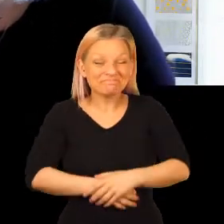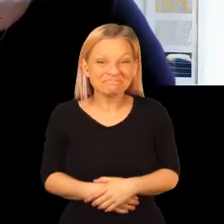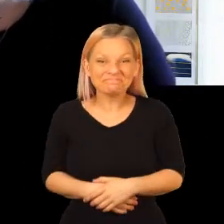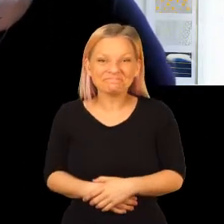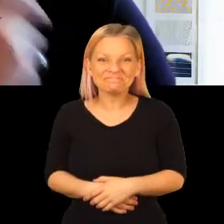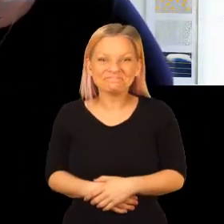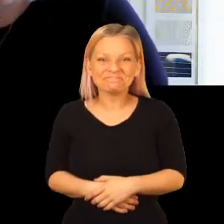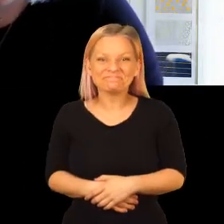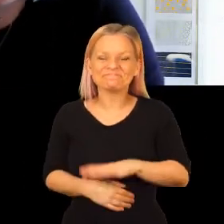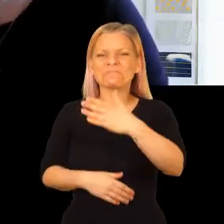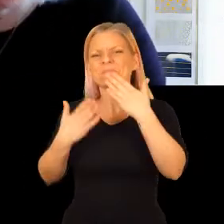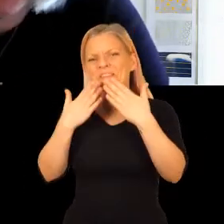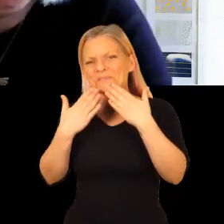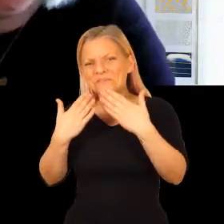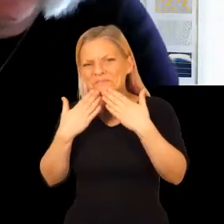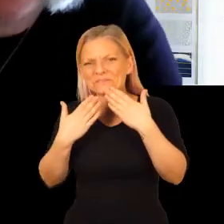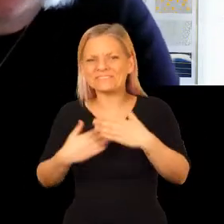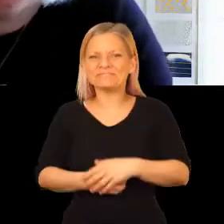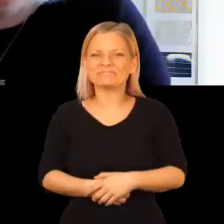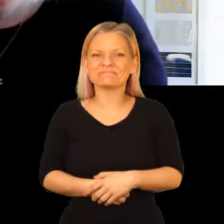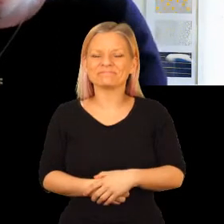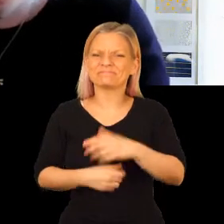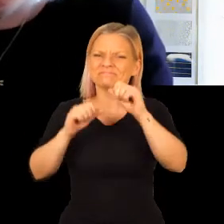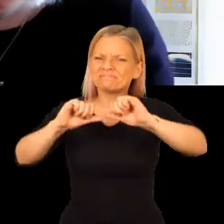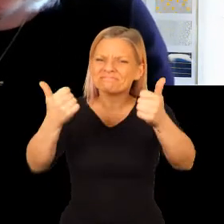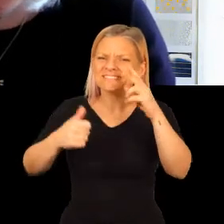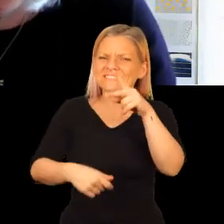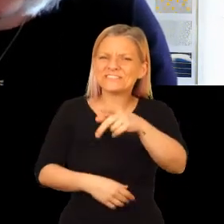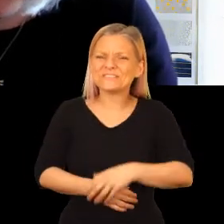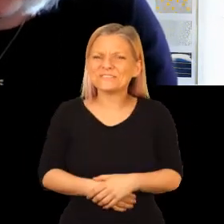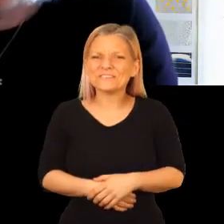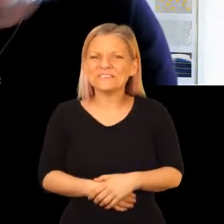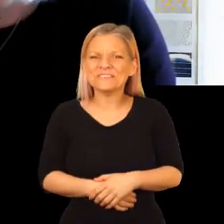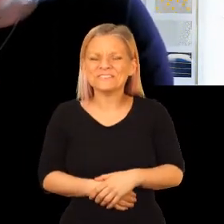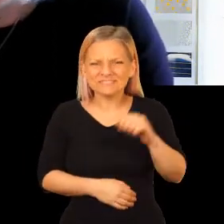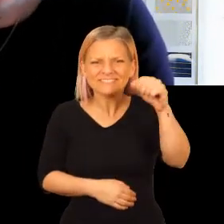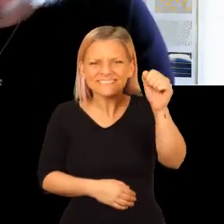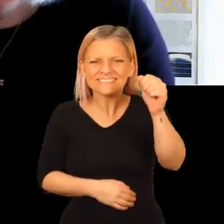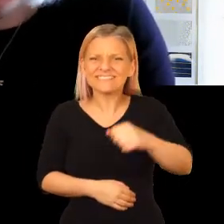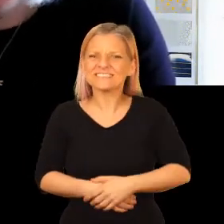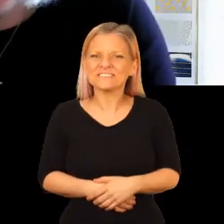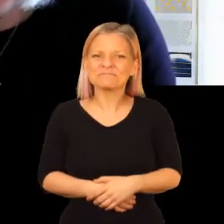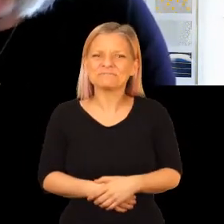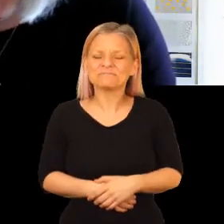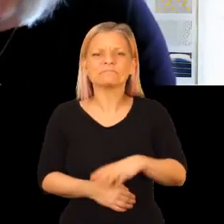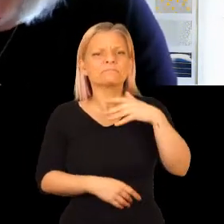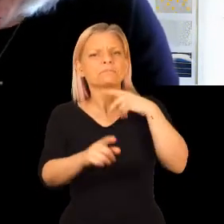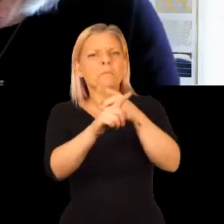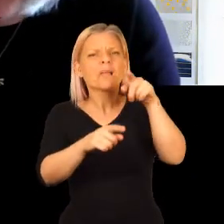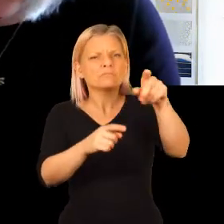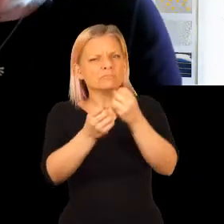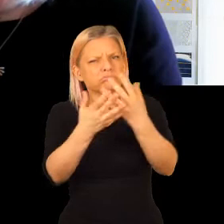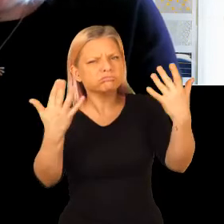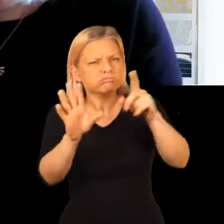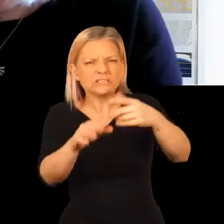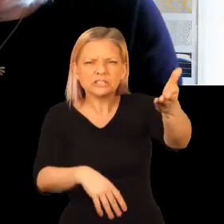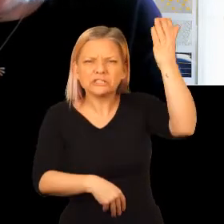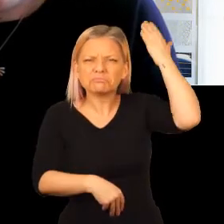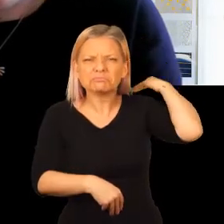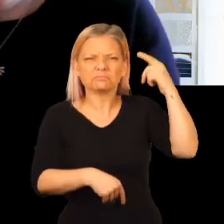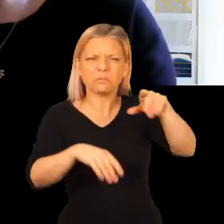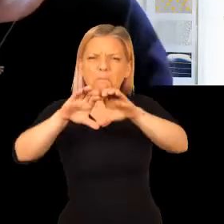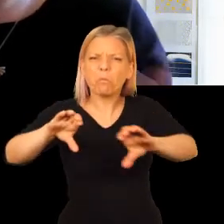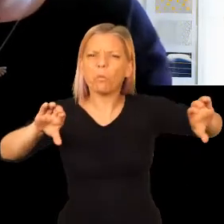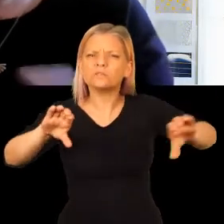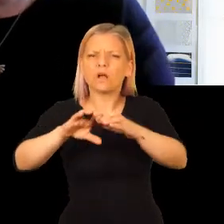series so lisa welcome thank you lesley it's good to see you yeah so i met you